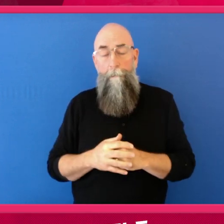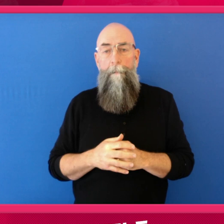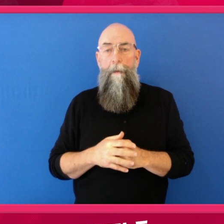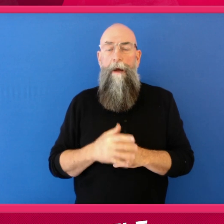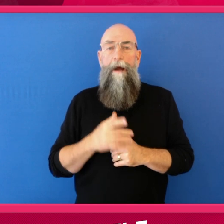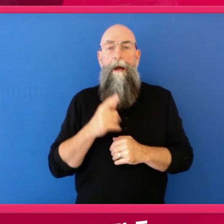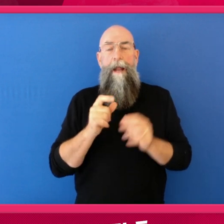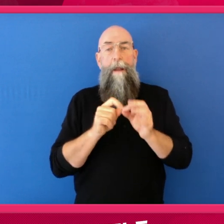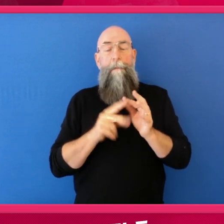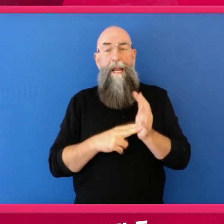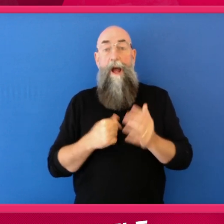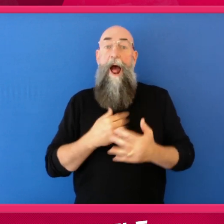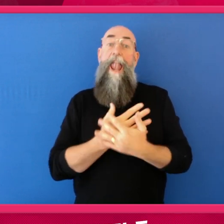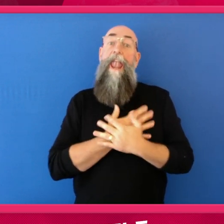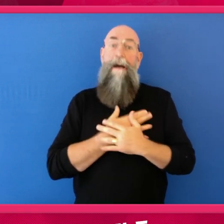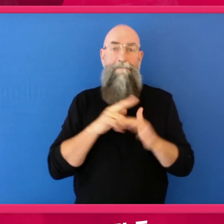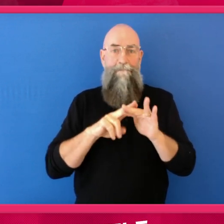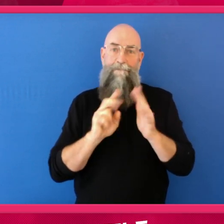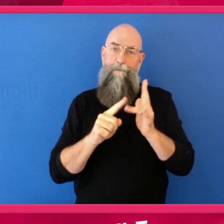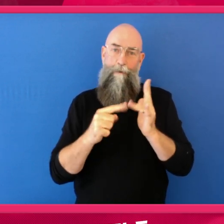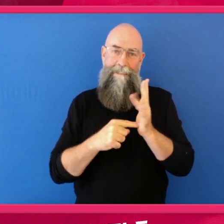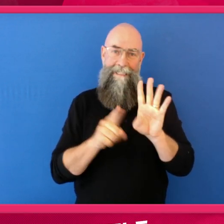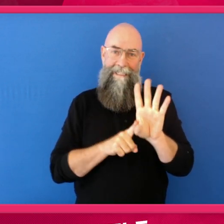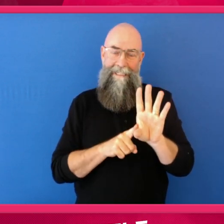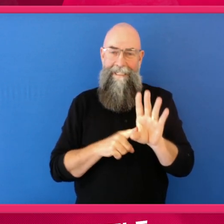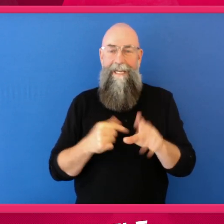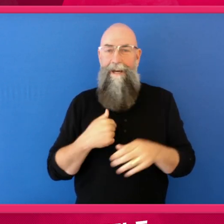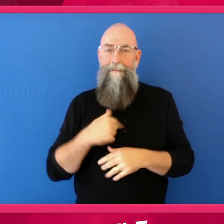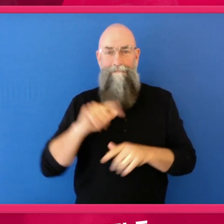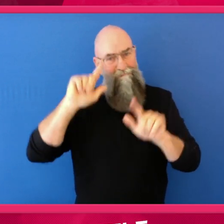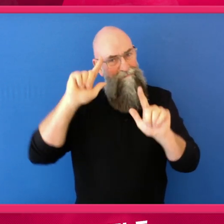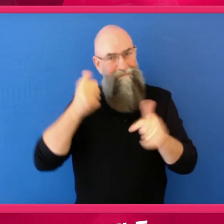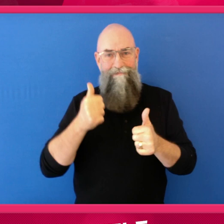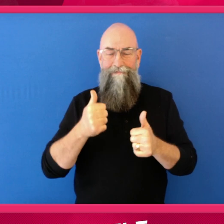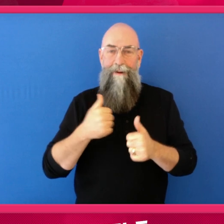I was 11. Or trying to, I should say. And obviously I didn't quite make the grade. But